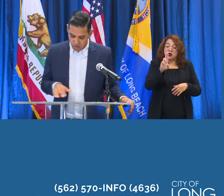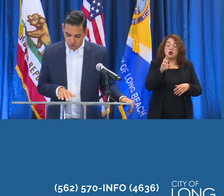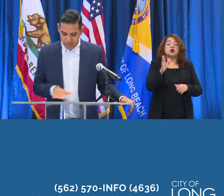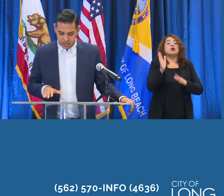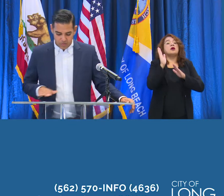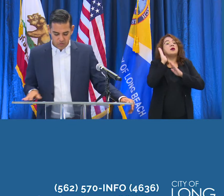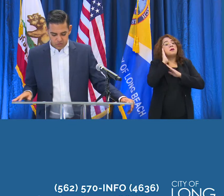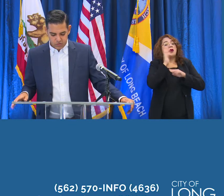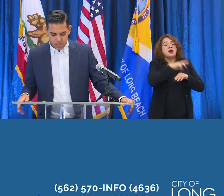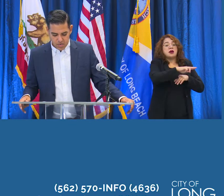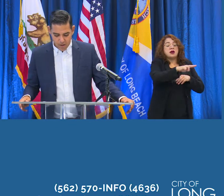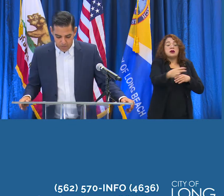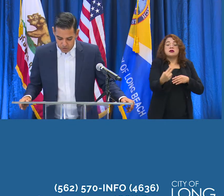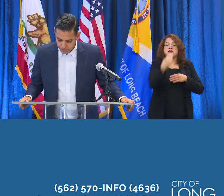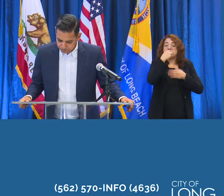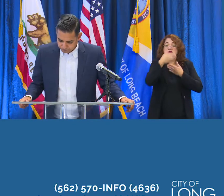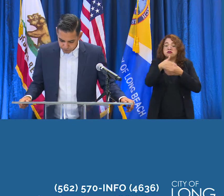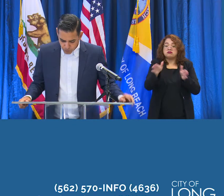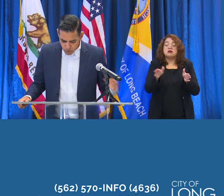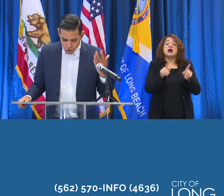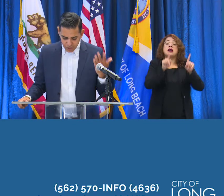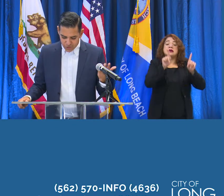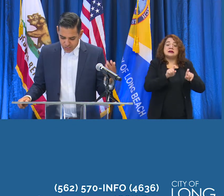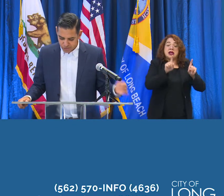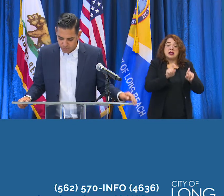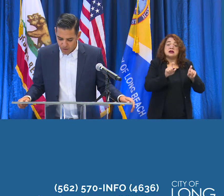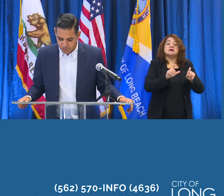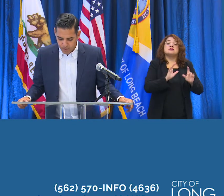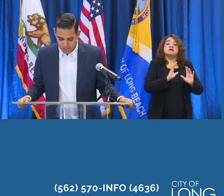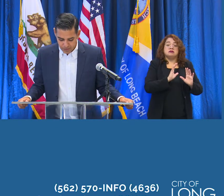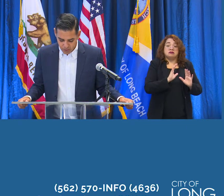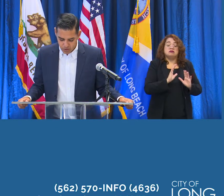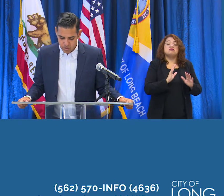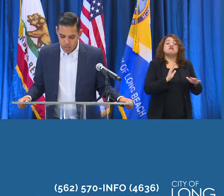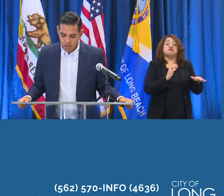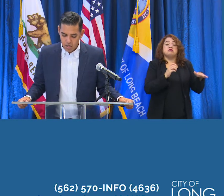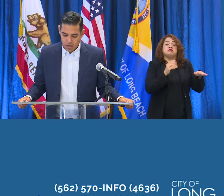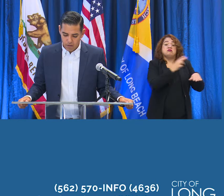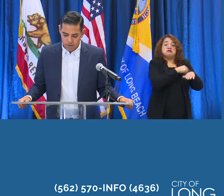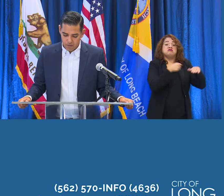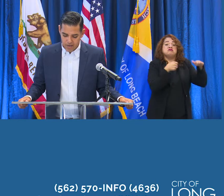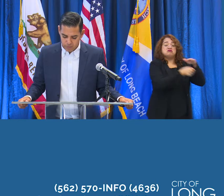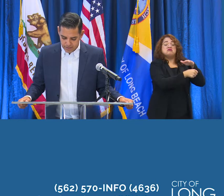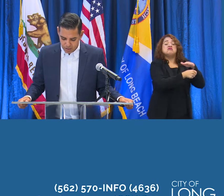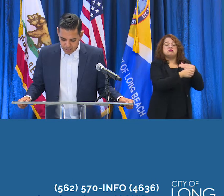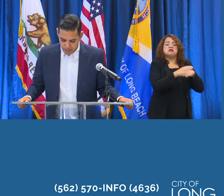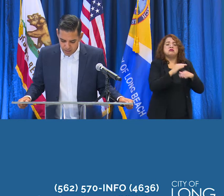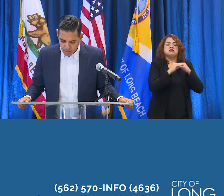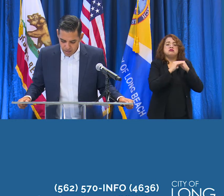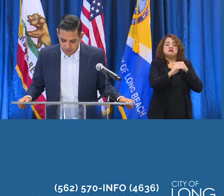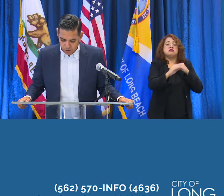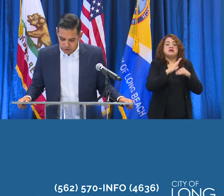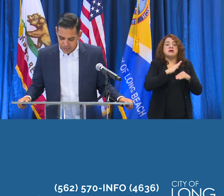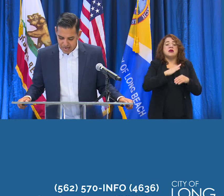you look at some of those numbers. You look at the tested population on that criteria, and they're looking at